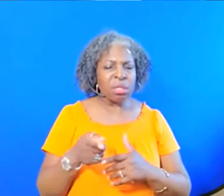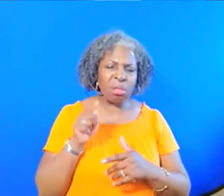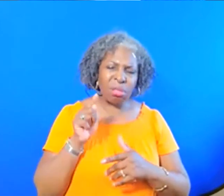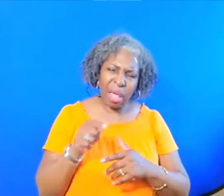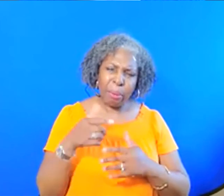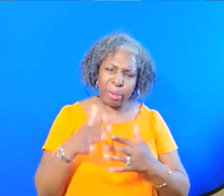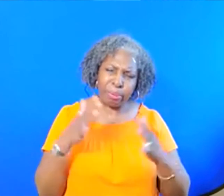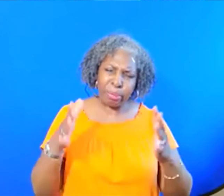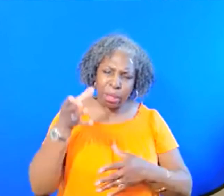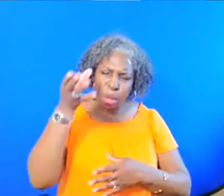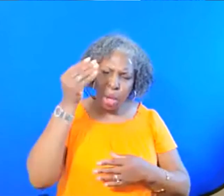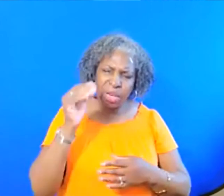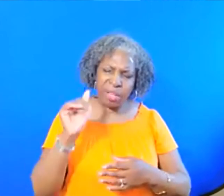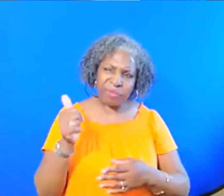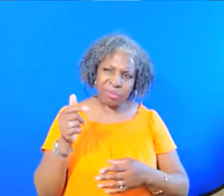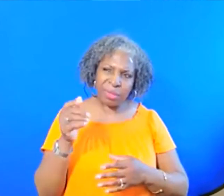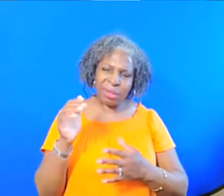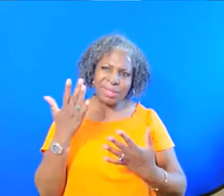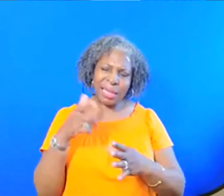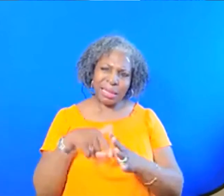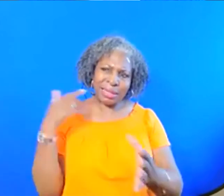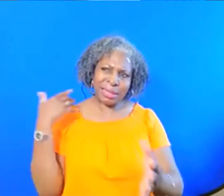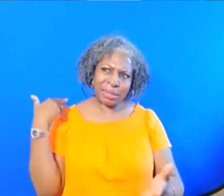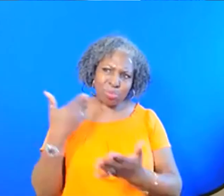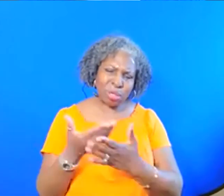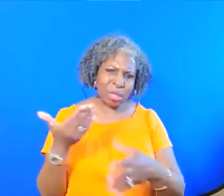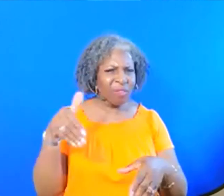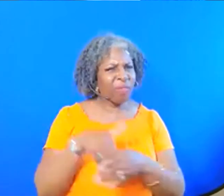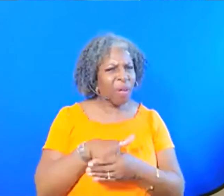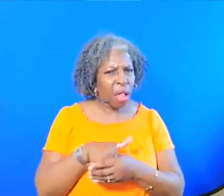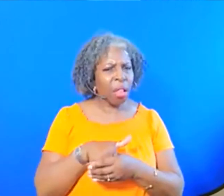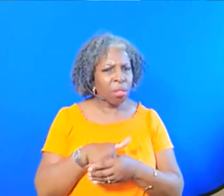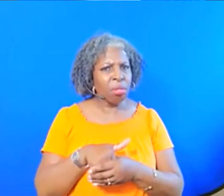10 years is that you can do locally based projects, but essentially,